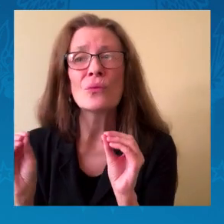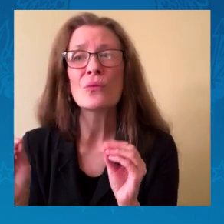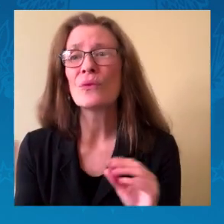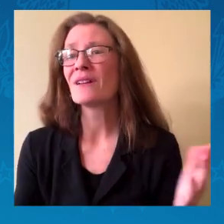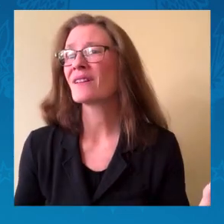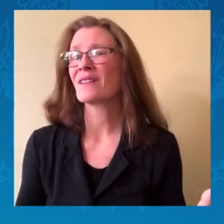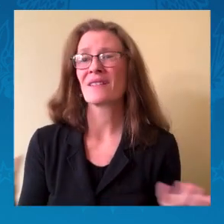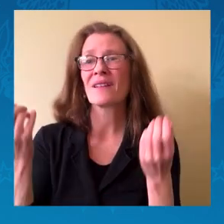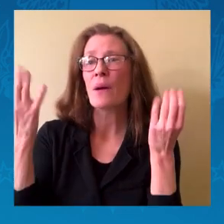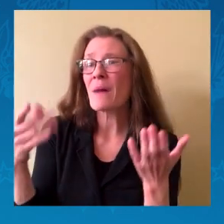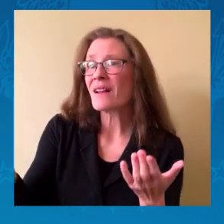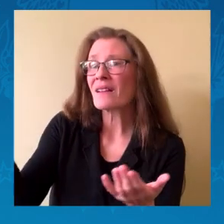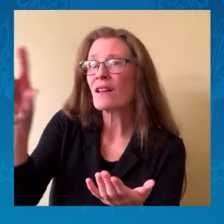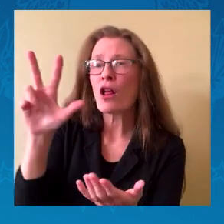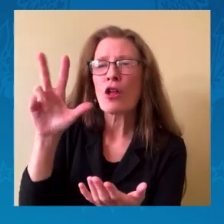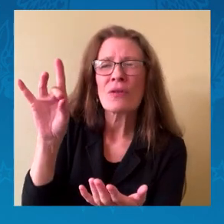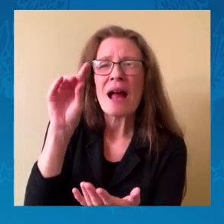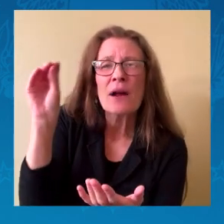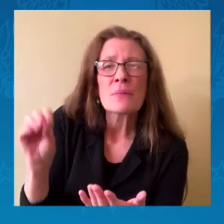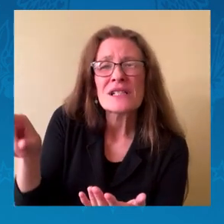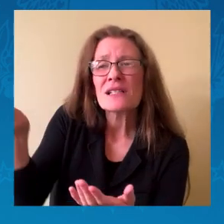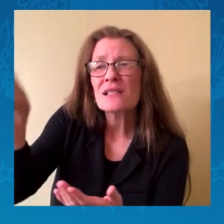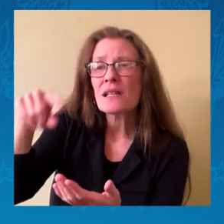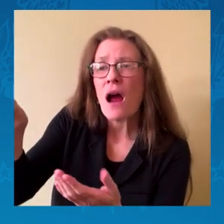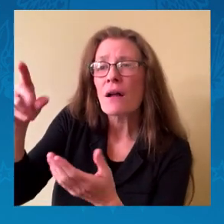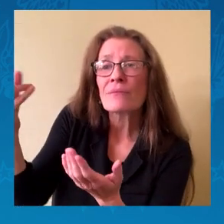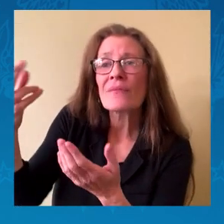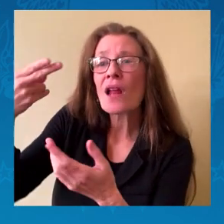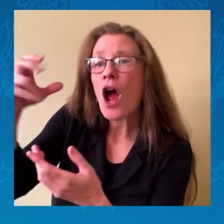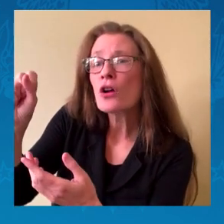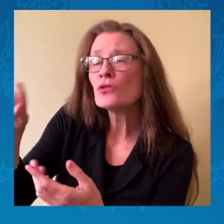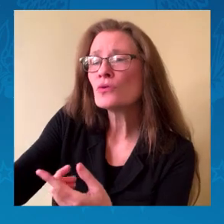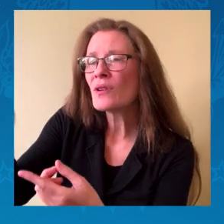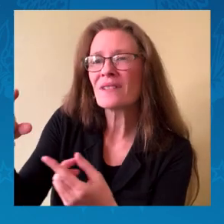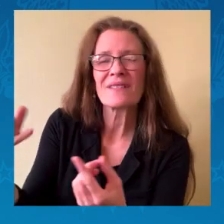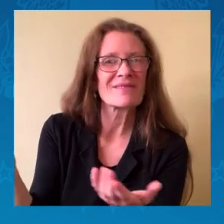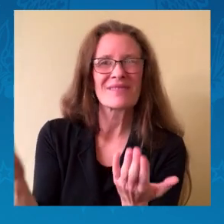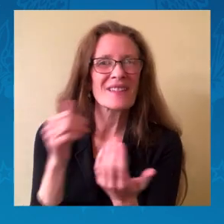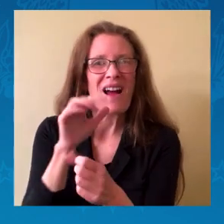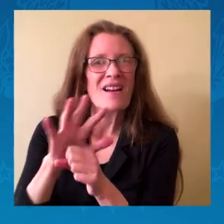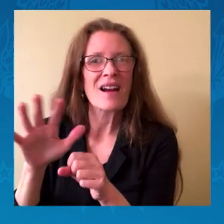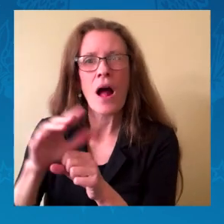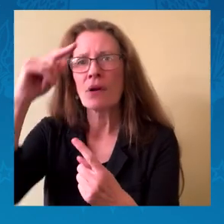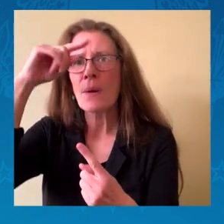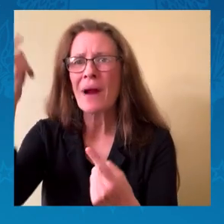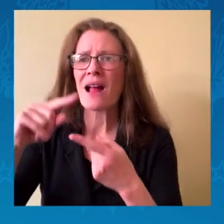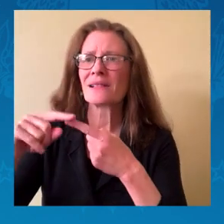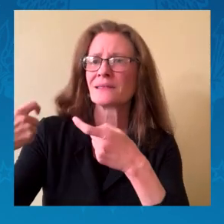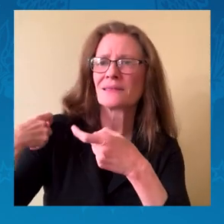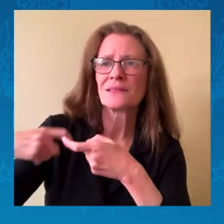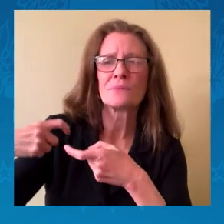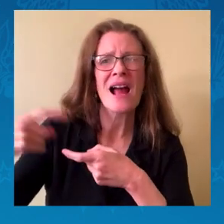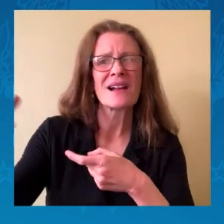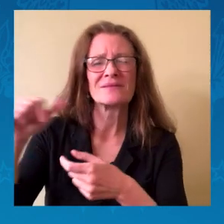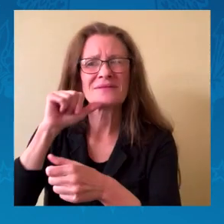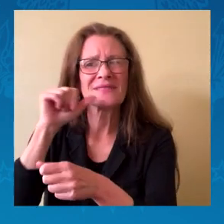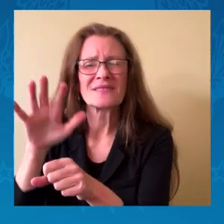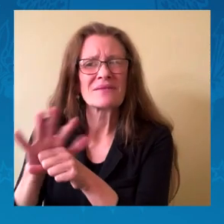It's unacceptable. As a nation, we can and should make stem and space careers a possibility for every young person